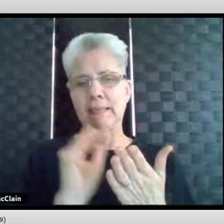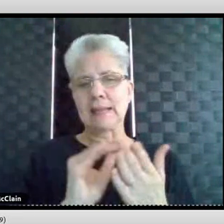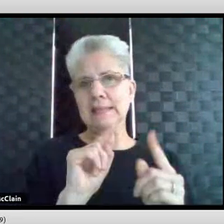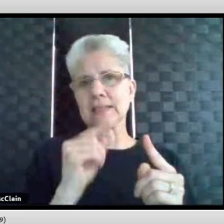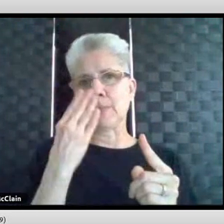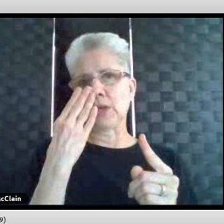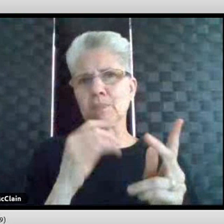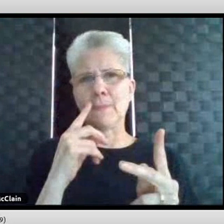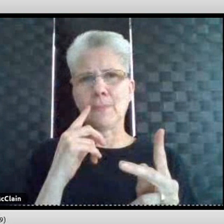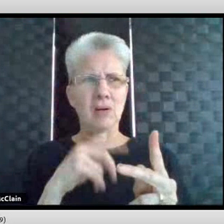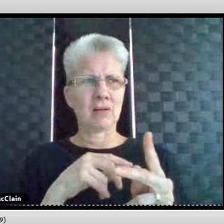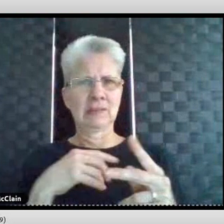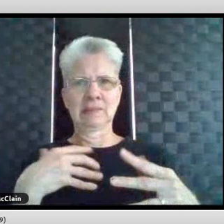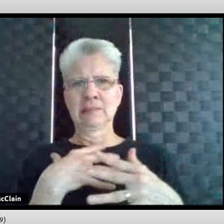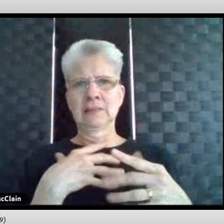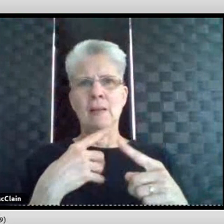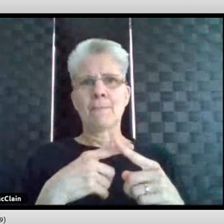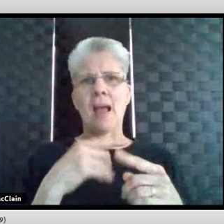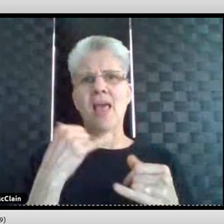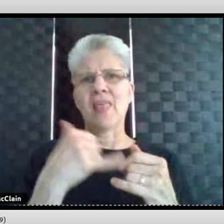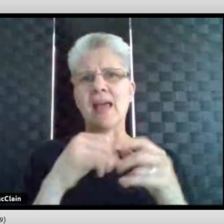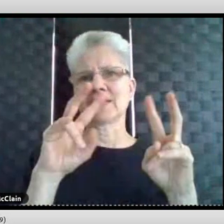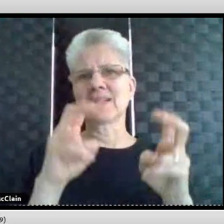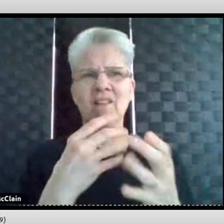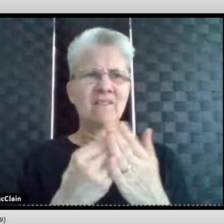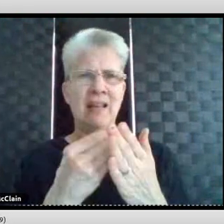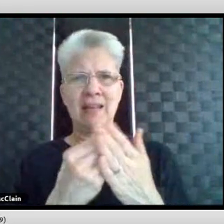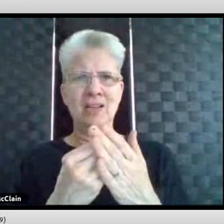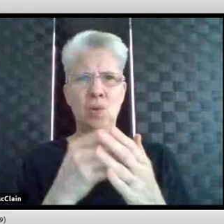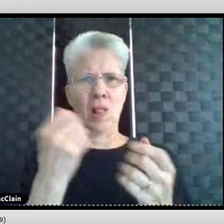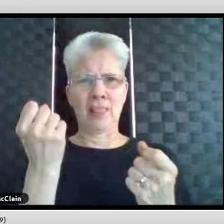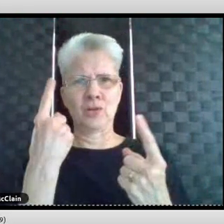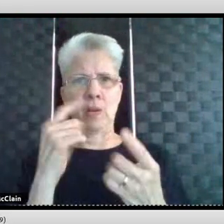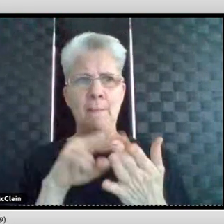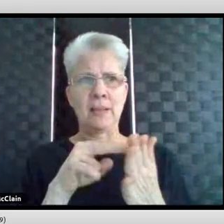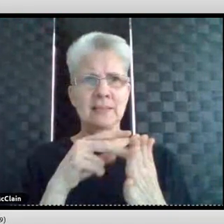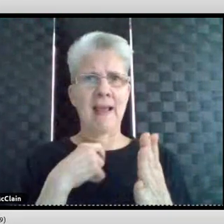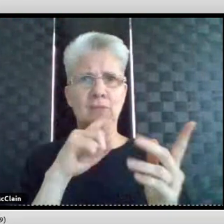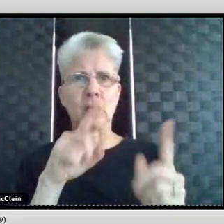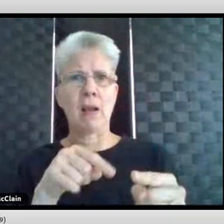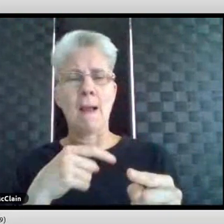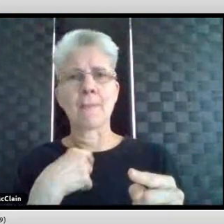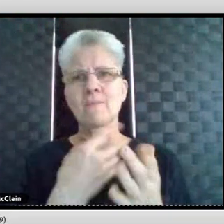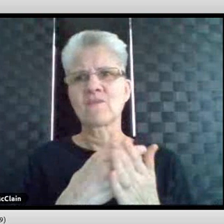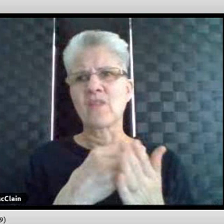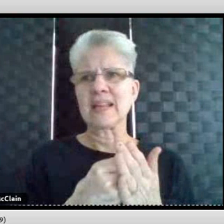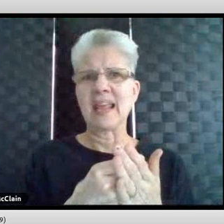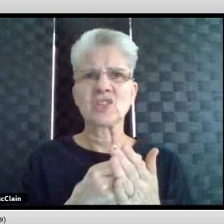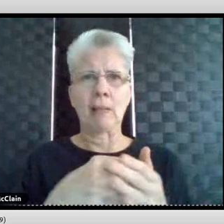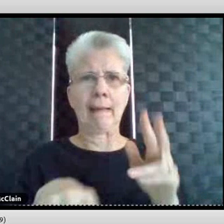because people are intimidated by the title -- "Financial Literacy," which means, "If I have to come there I'm financially illiterate."